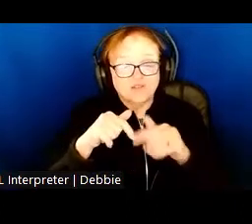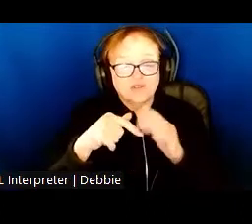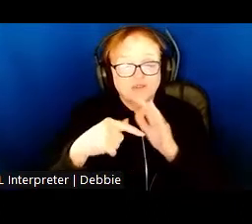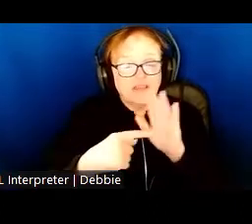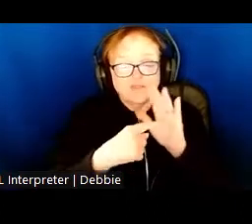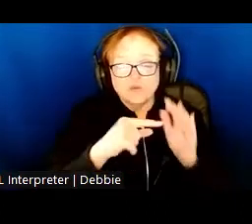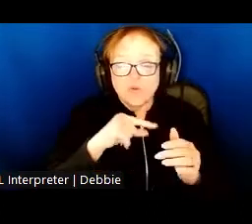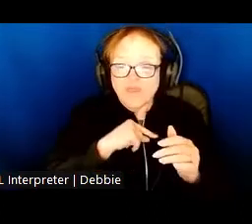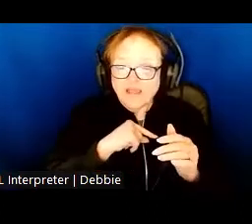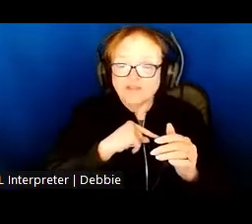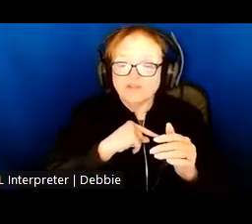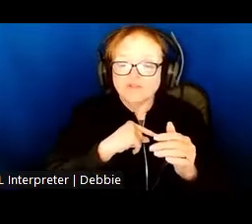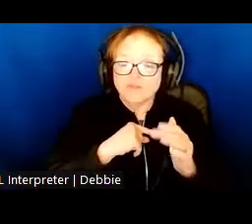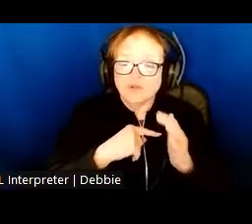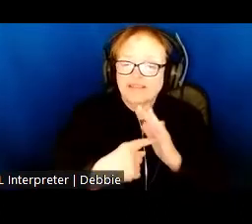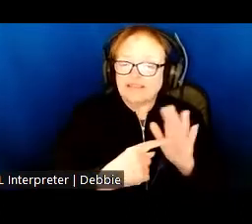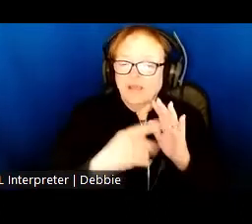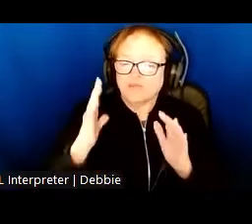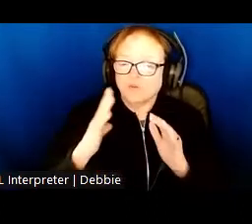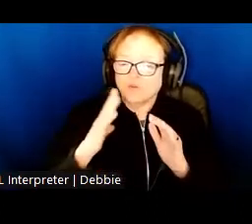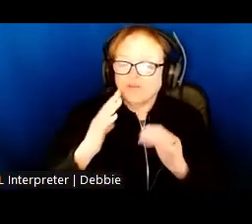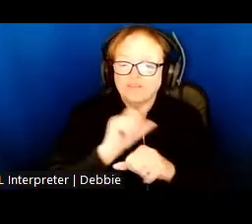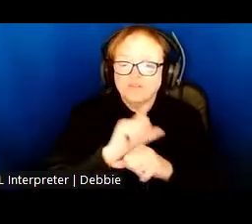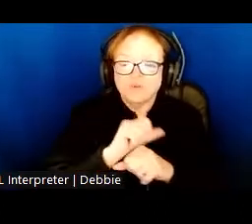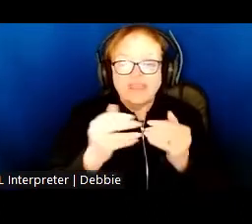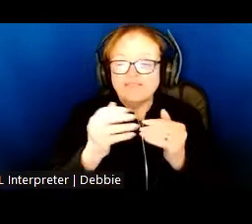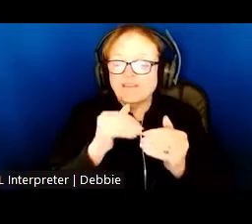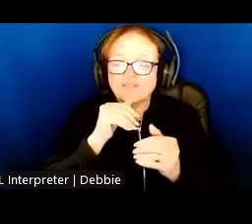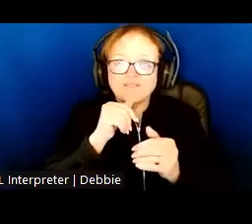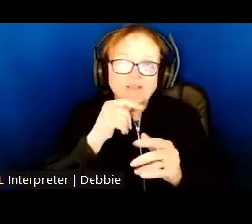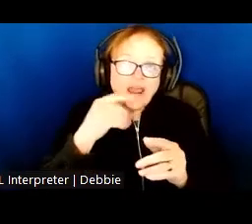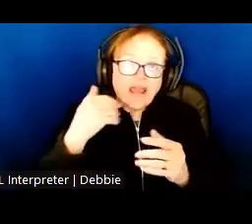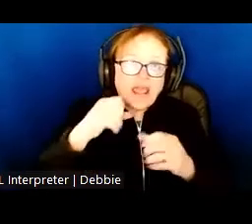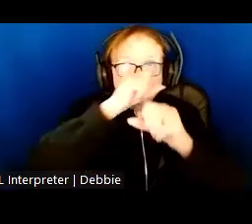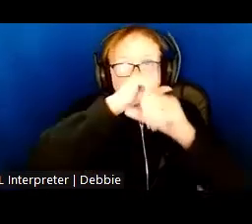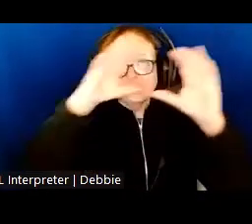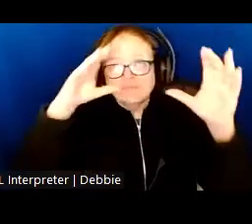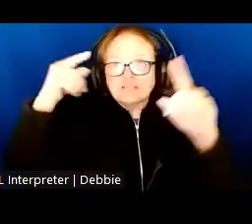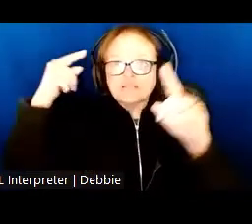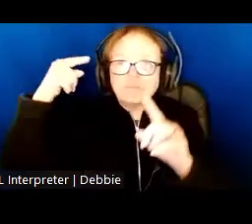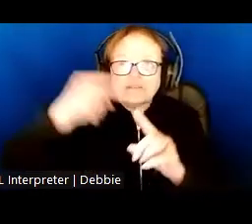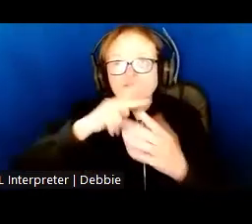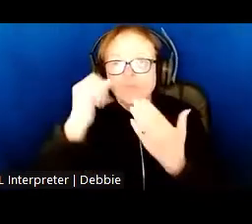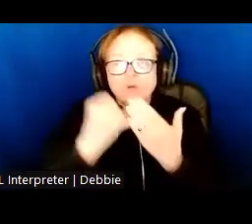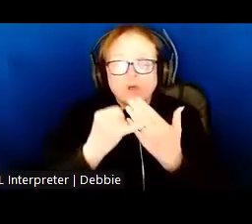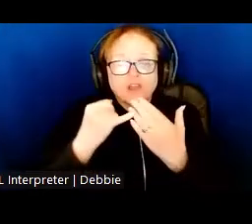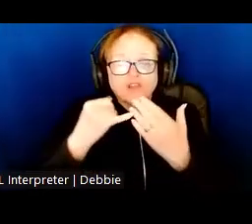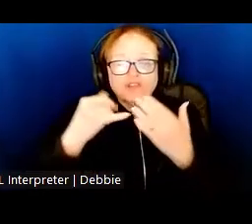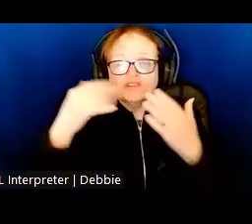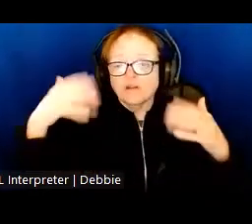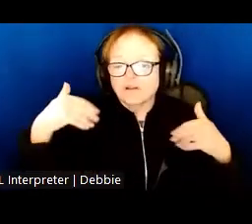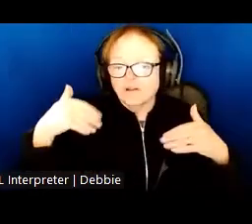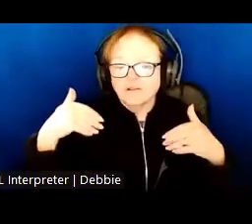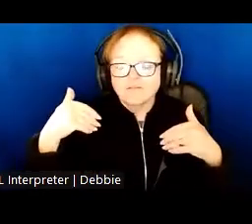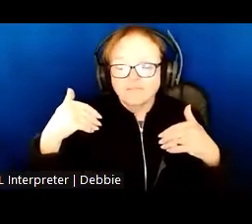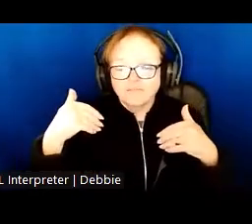even if you don’t have a specific project in mind for the Fellowship funding. Moreover,